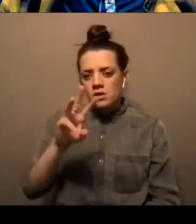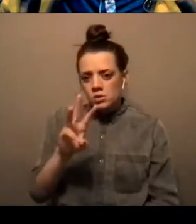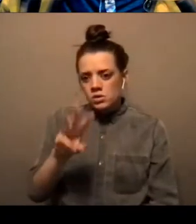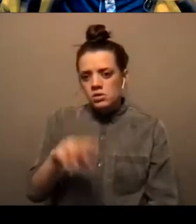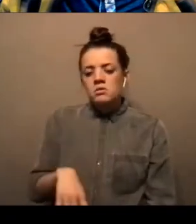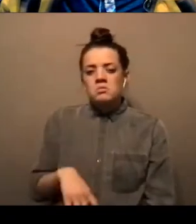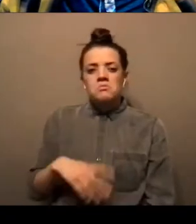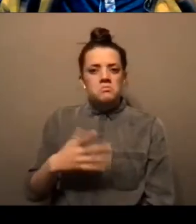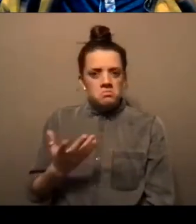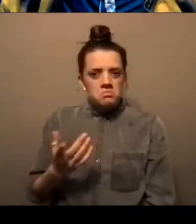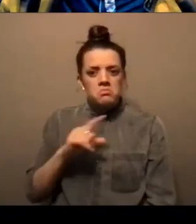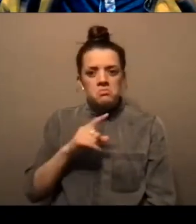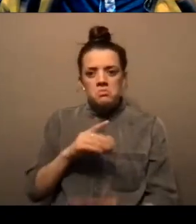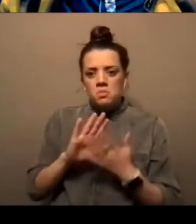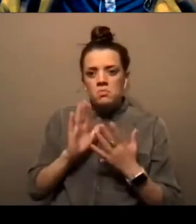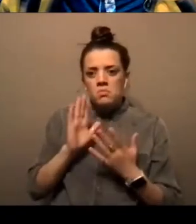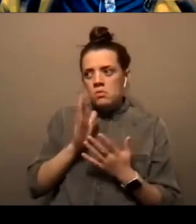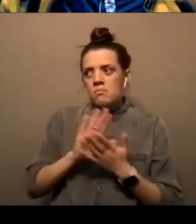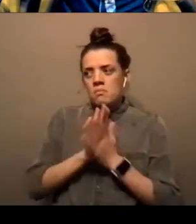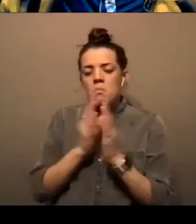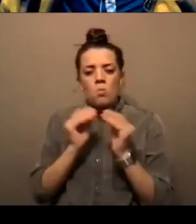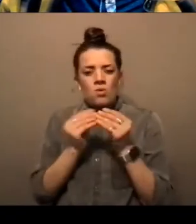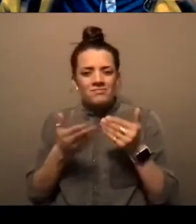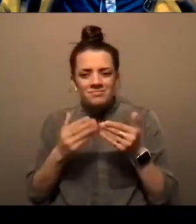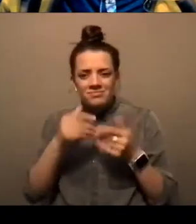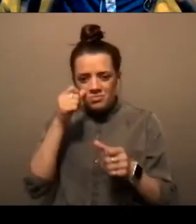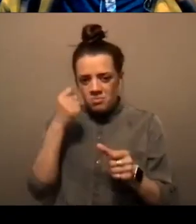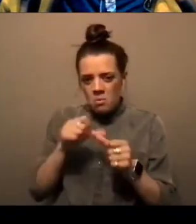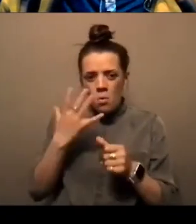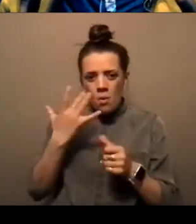because these are actual words.